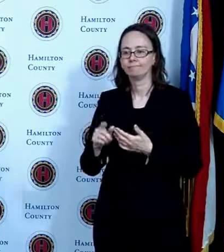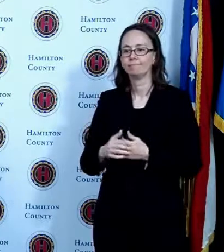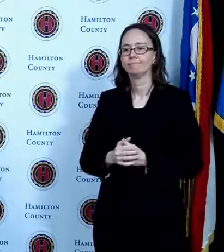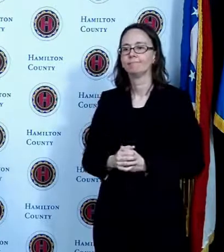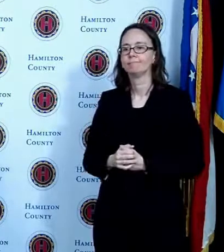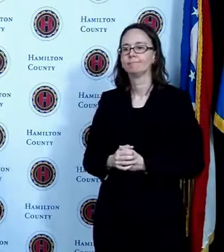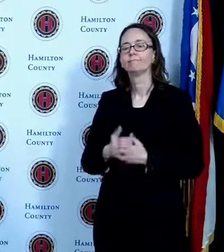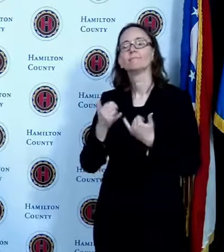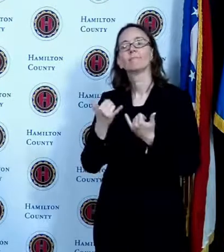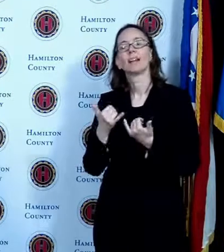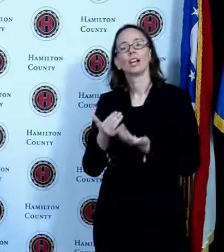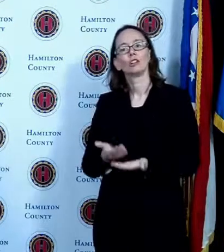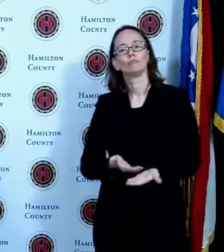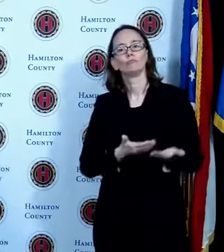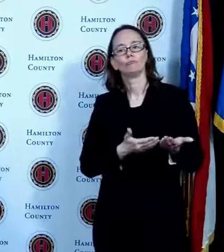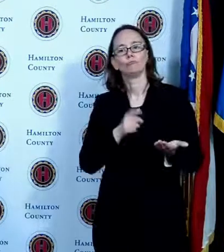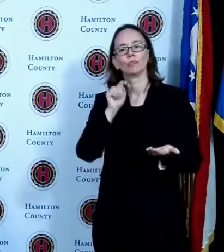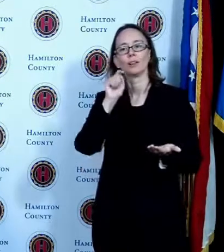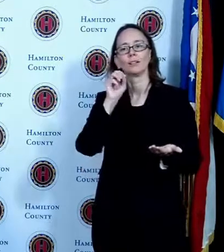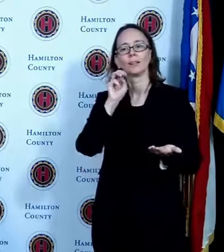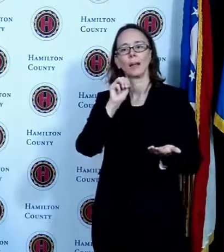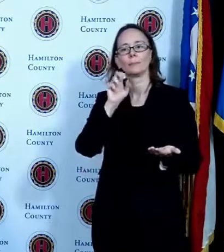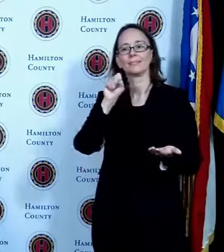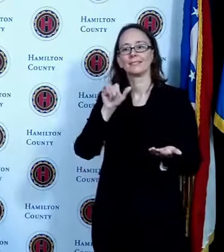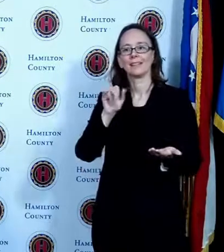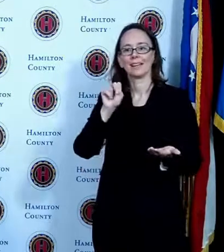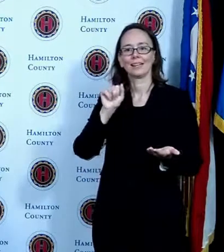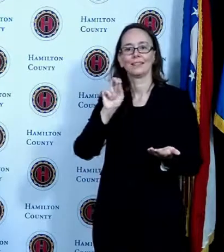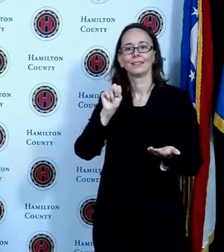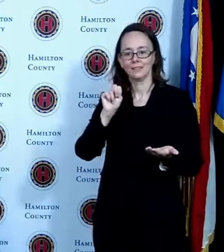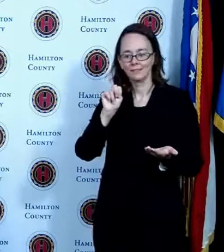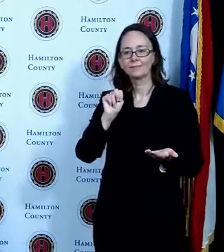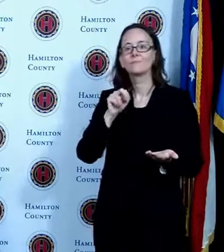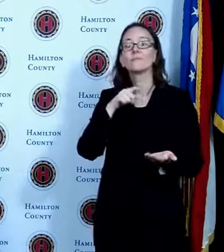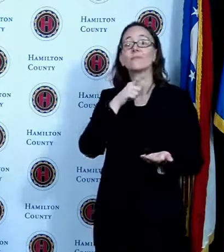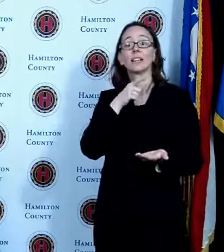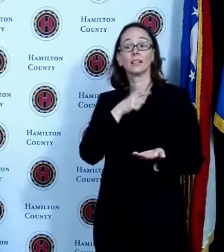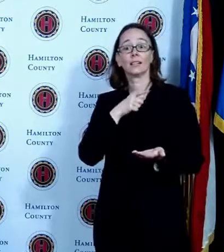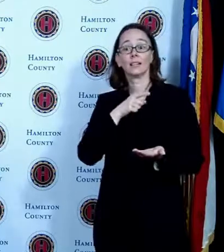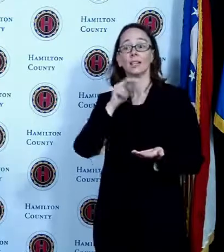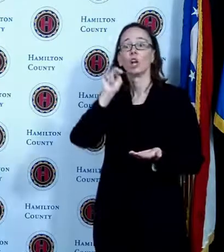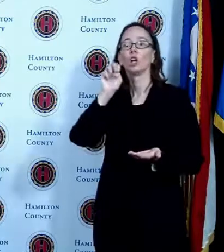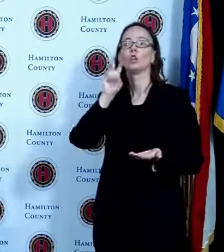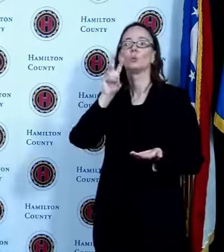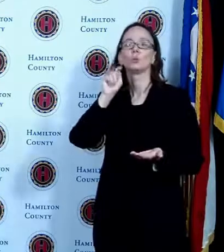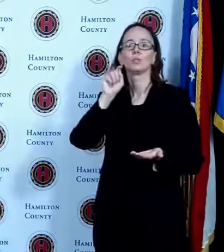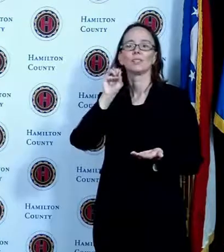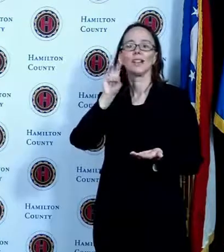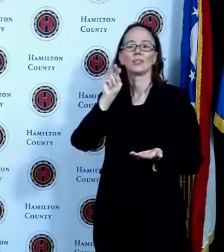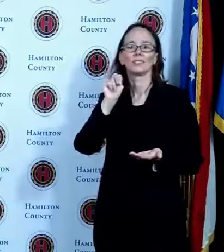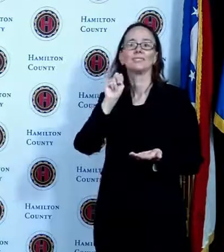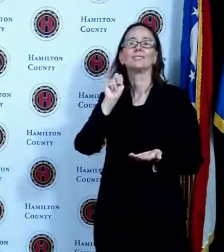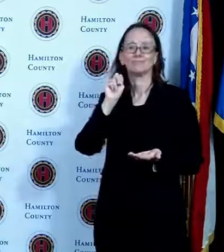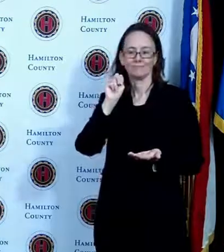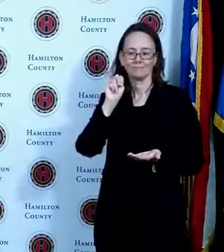Newtown and he's going to expound upon the addiction issue that's happening in Hamilton County